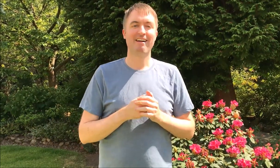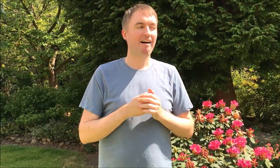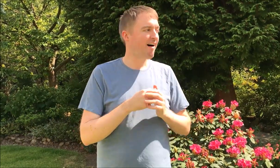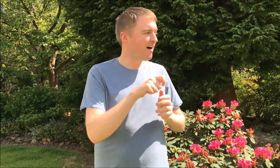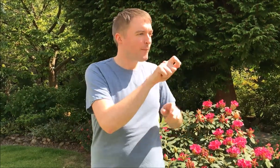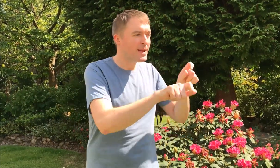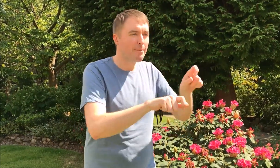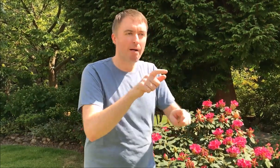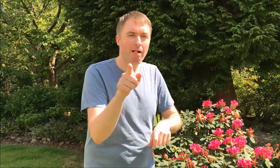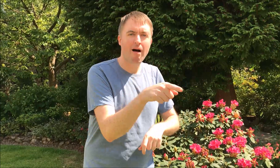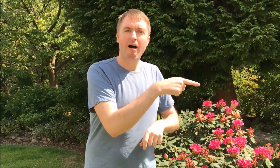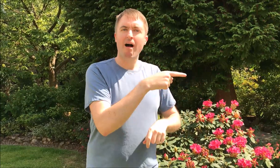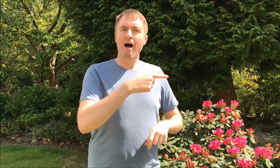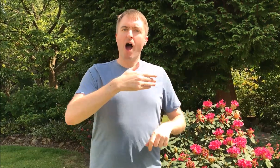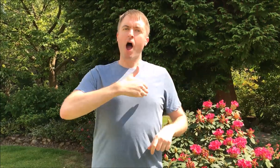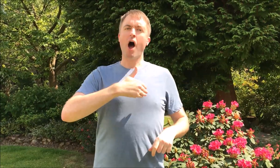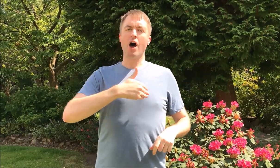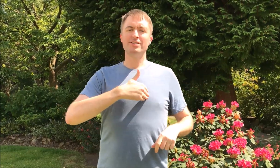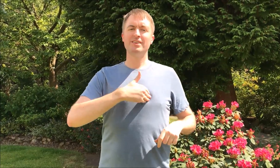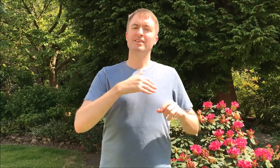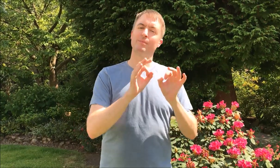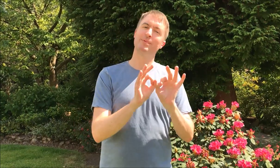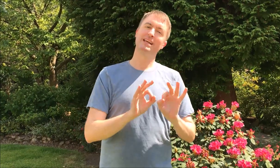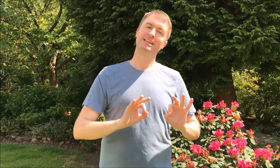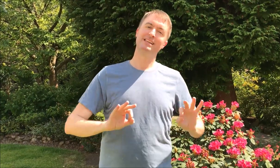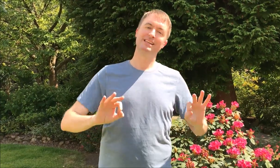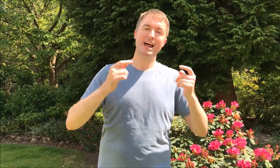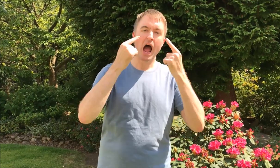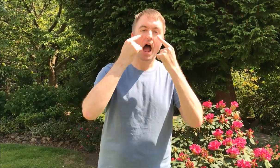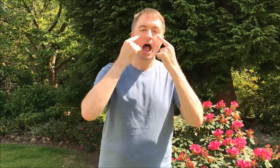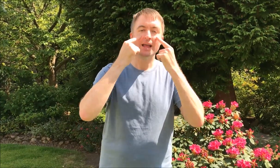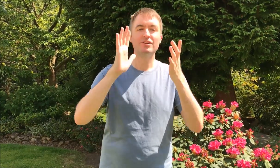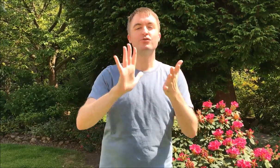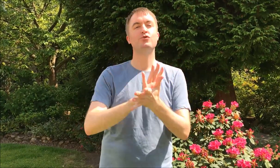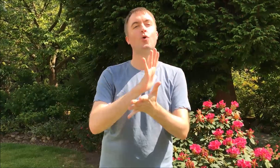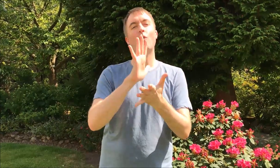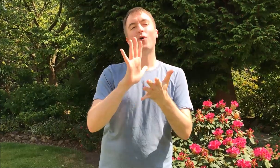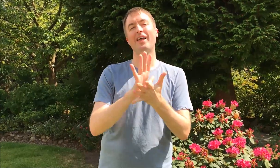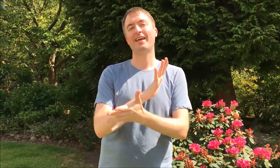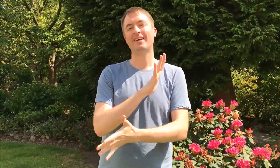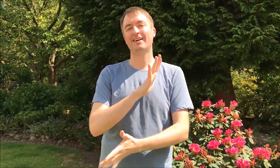I saw peace in people’s hearts, joy in people’s eyes